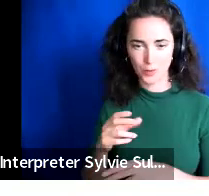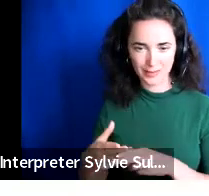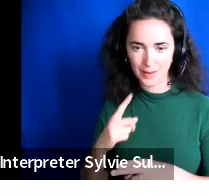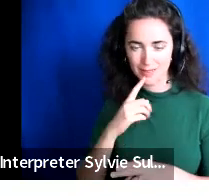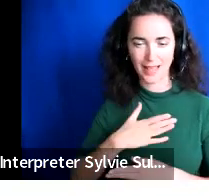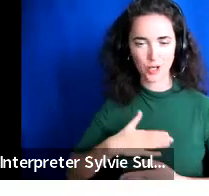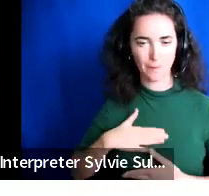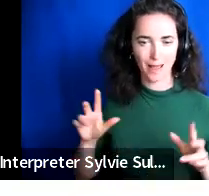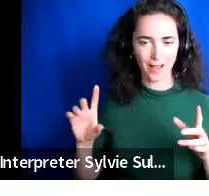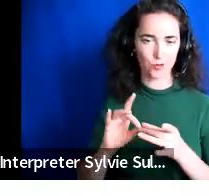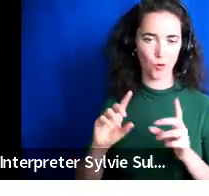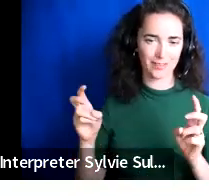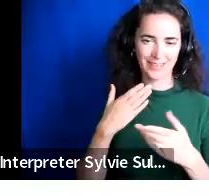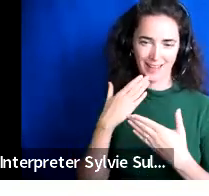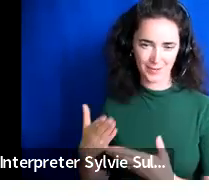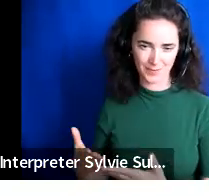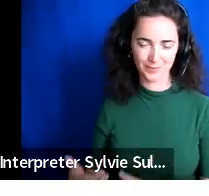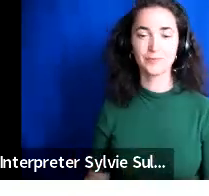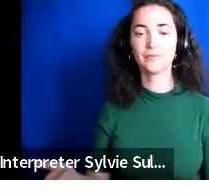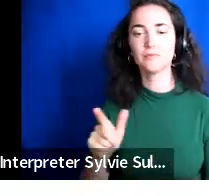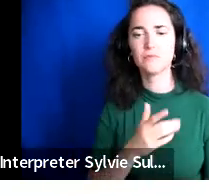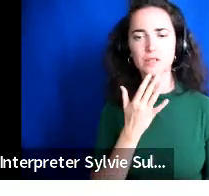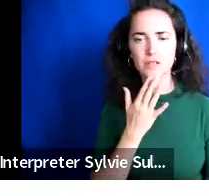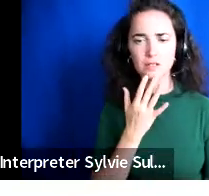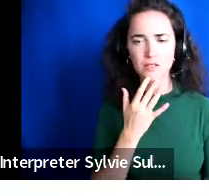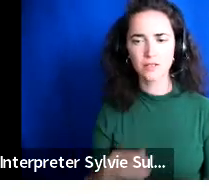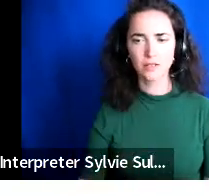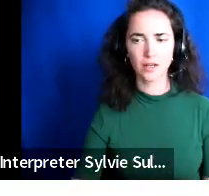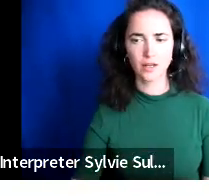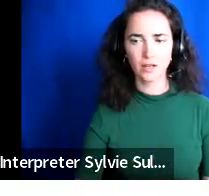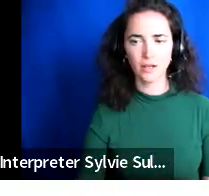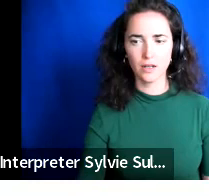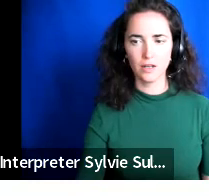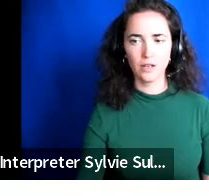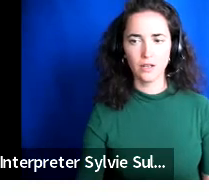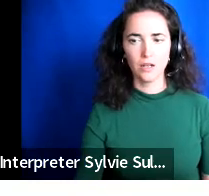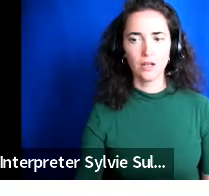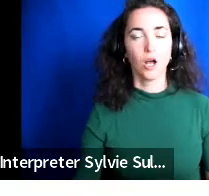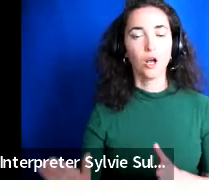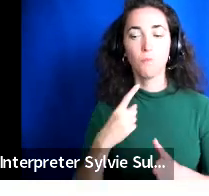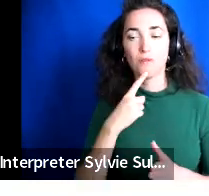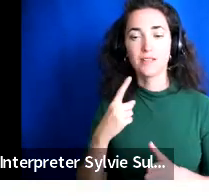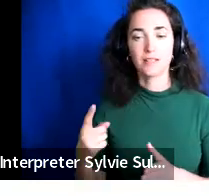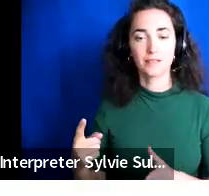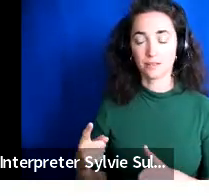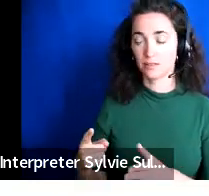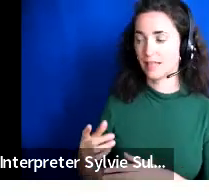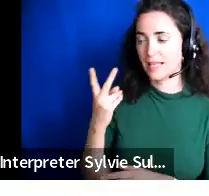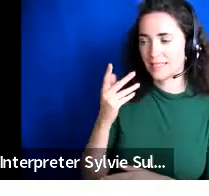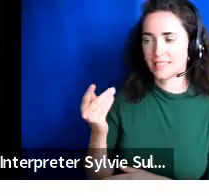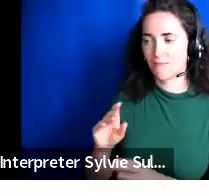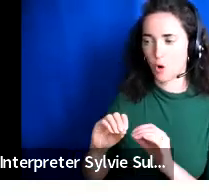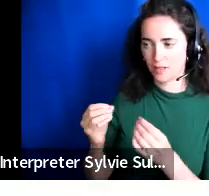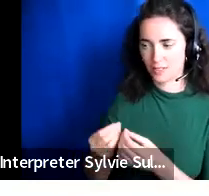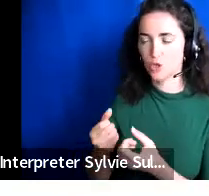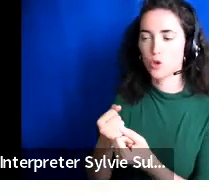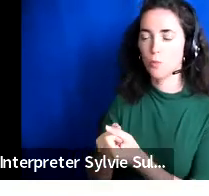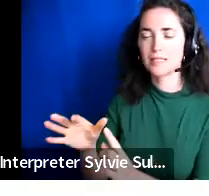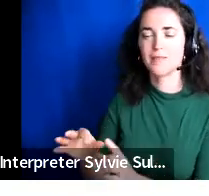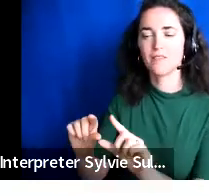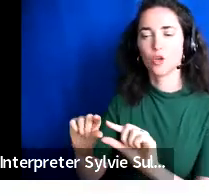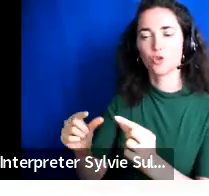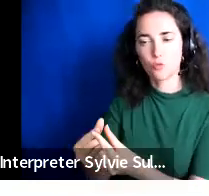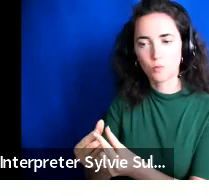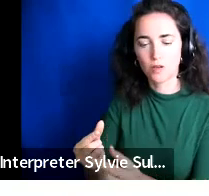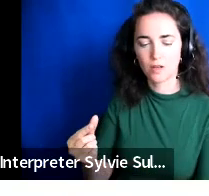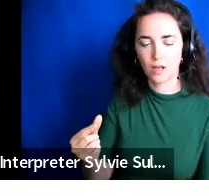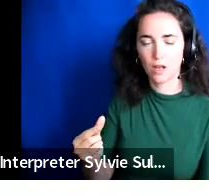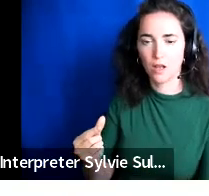Have you enjoyed my quote. Thank you and i've seen several organizations who support Atmospheres fivex Lgbtq.